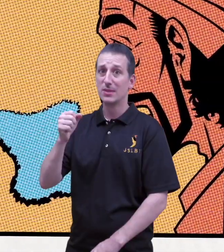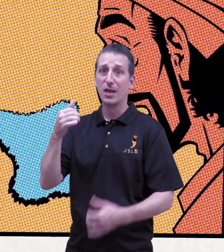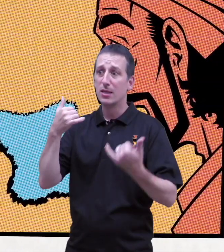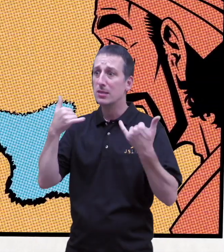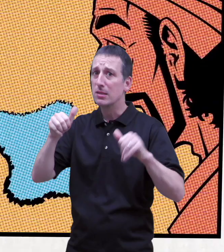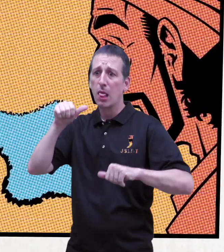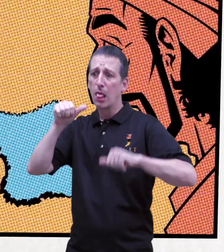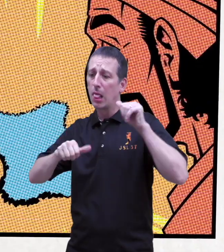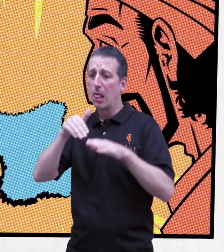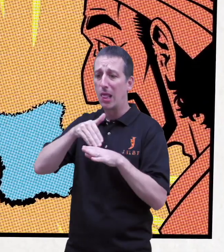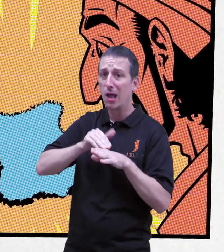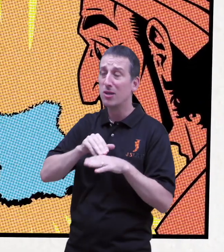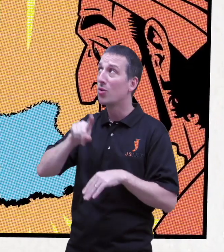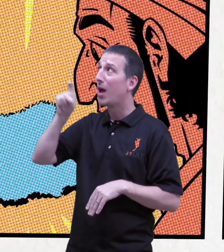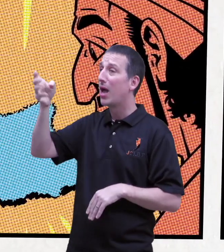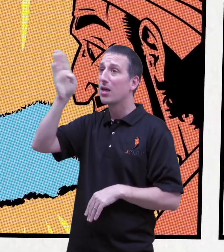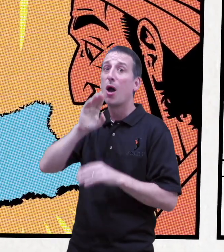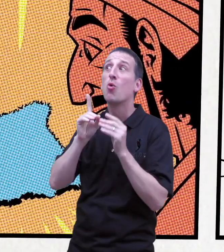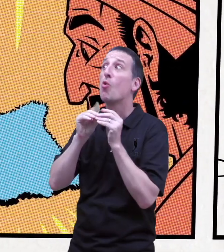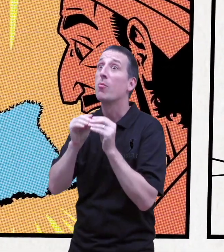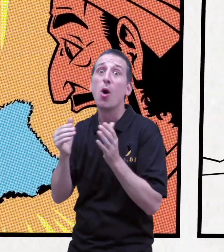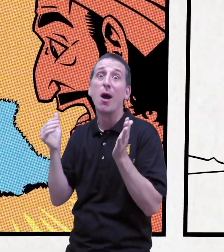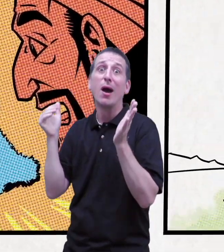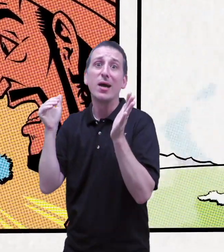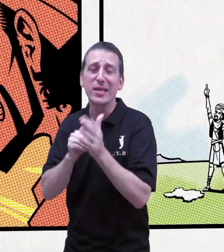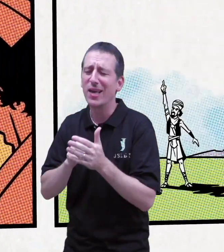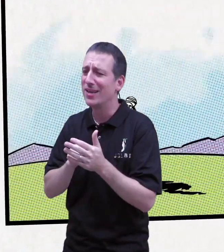Tim: And he’s still uncertain, so he asks for even one more sign, which is just a